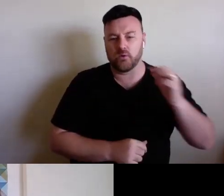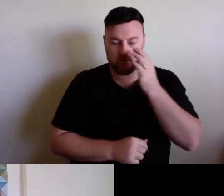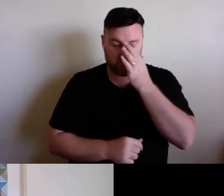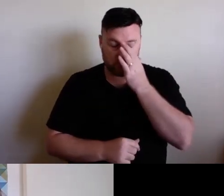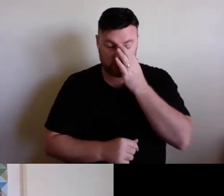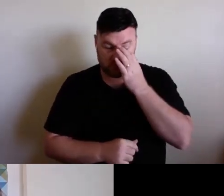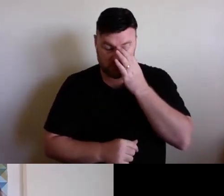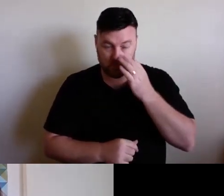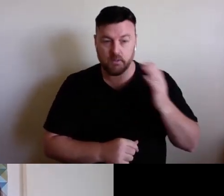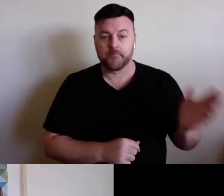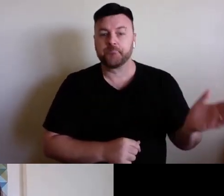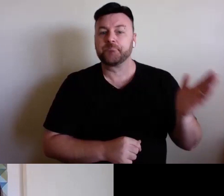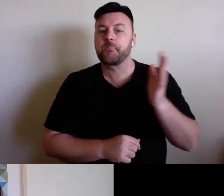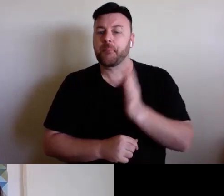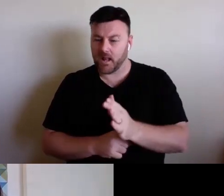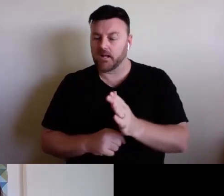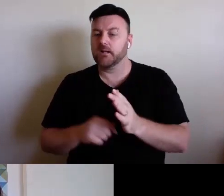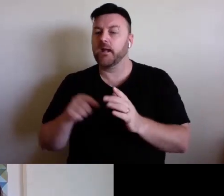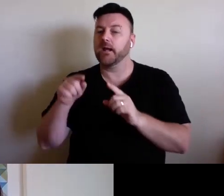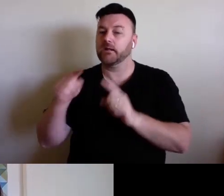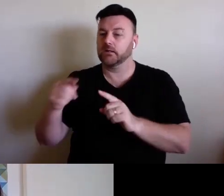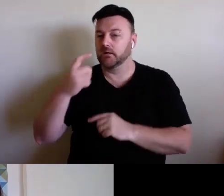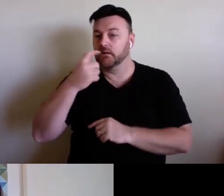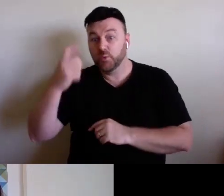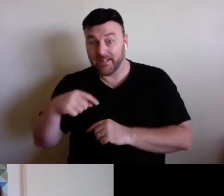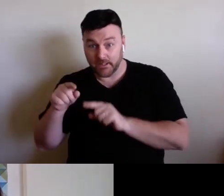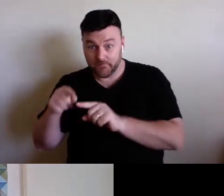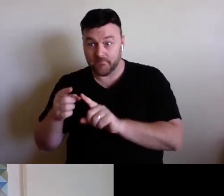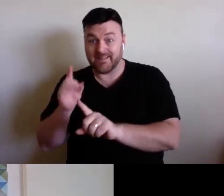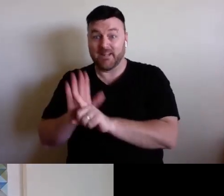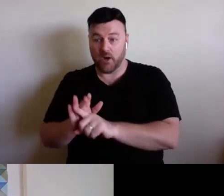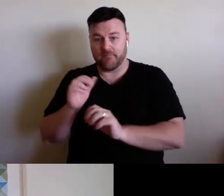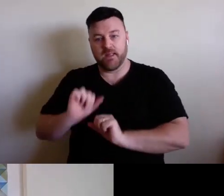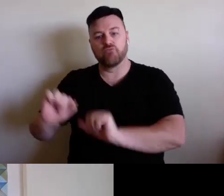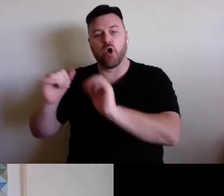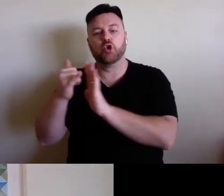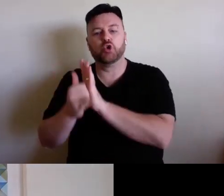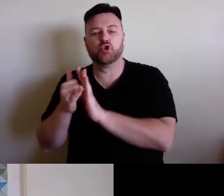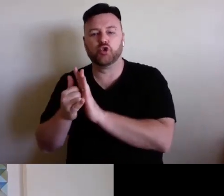YouTube channel. I mentioned - Emily has, like, 500,000-plus subscribers.